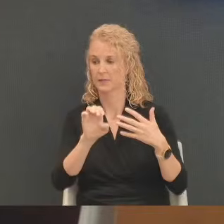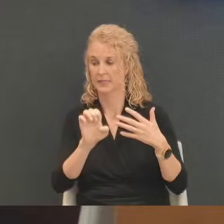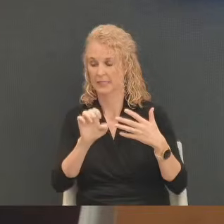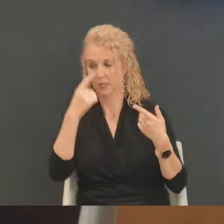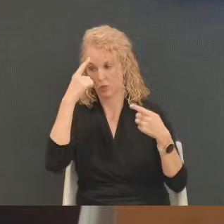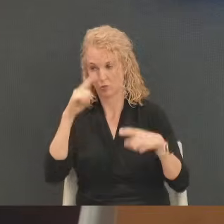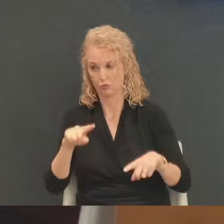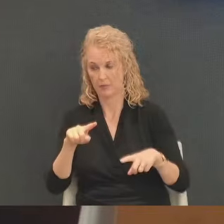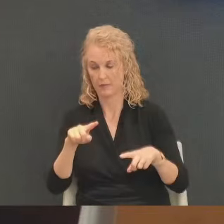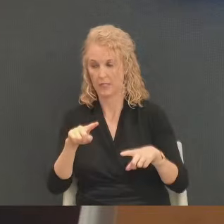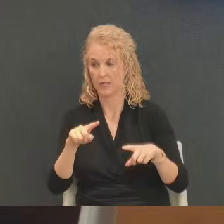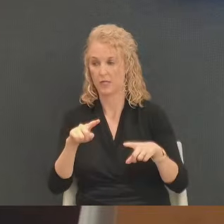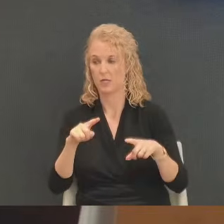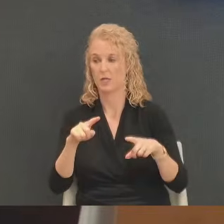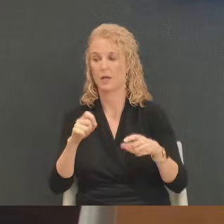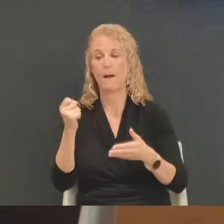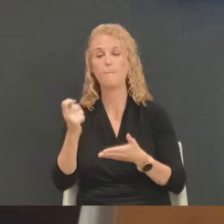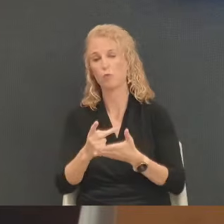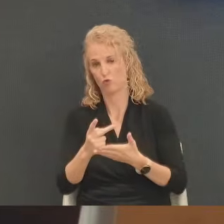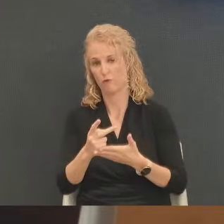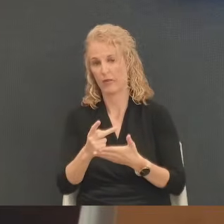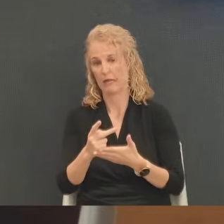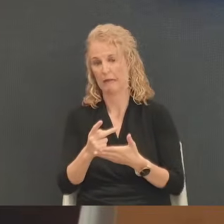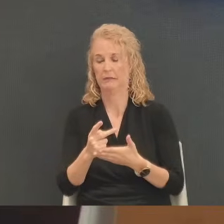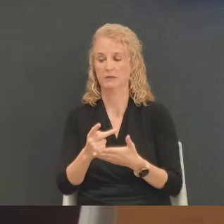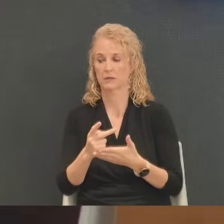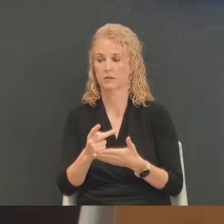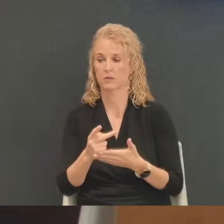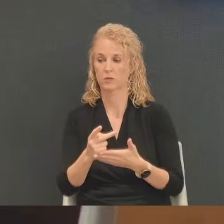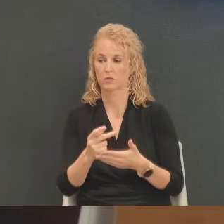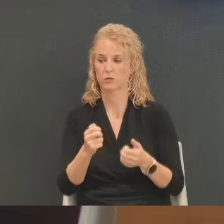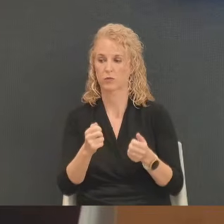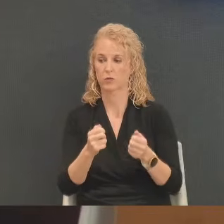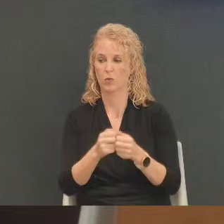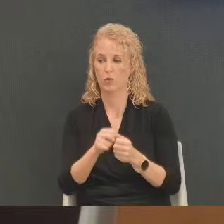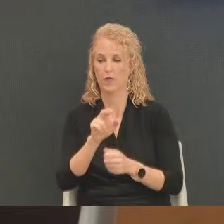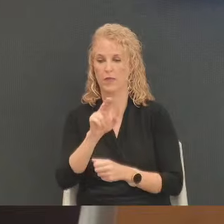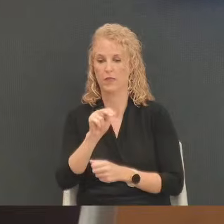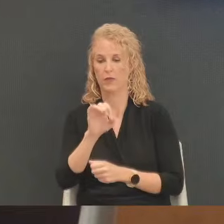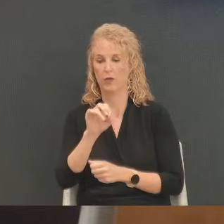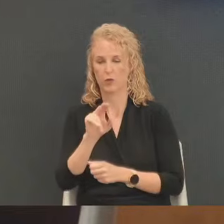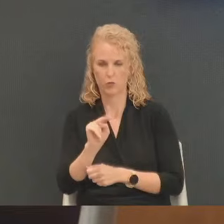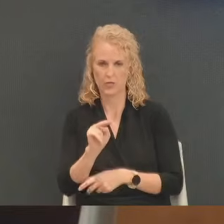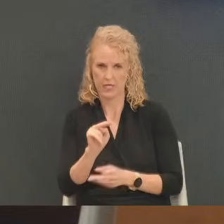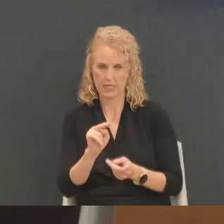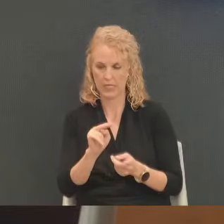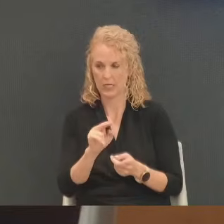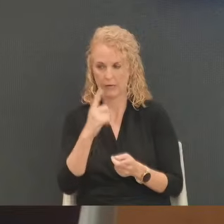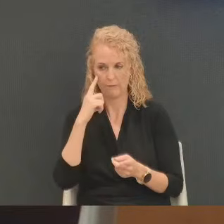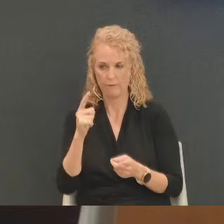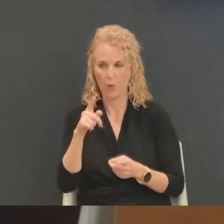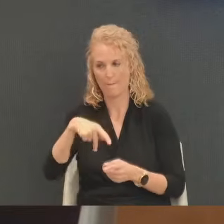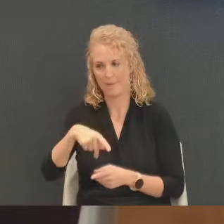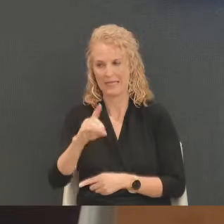this is the approving the tentative agreement with ask me for the Planning and Development